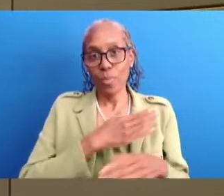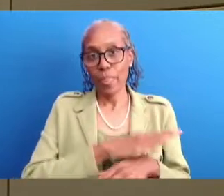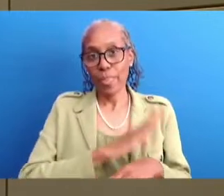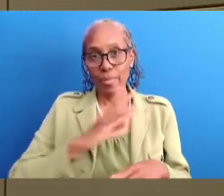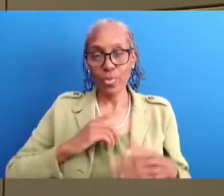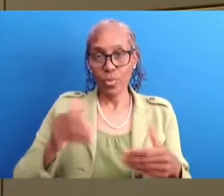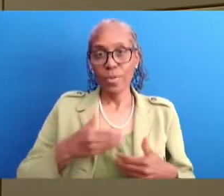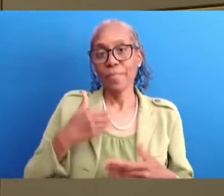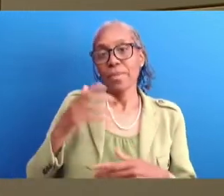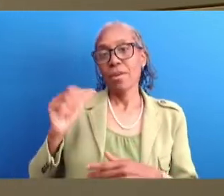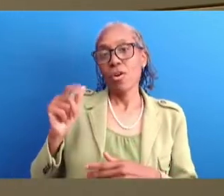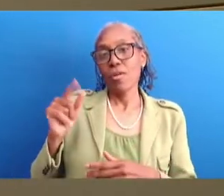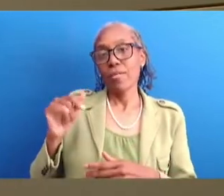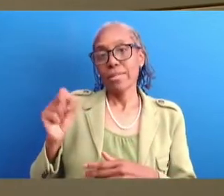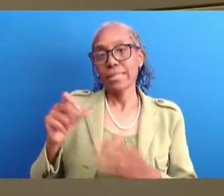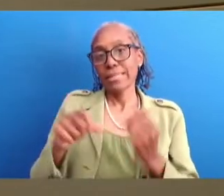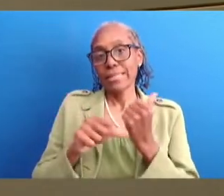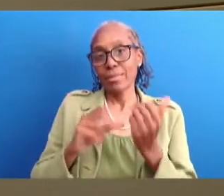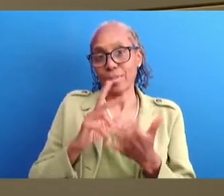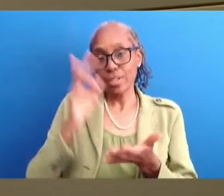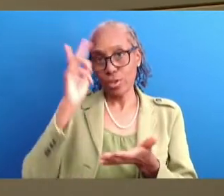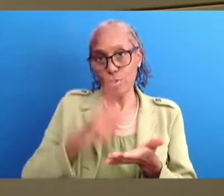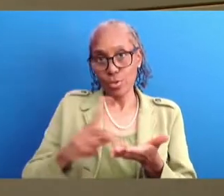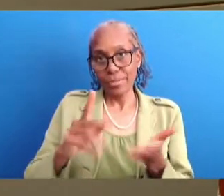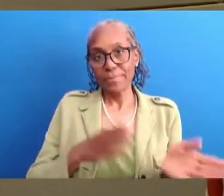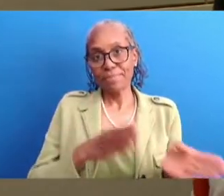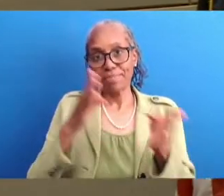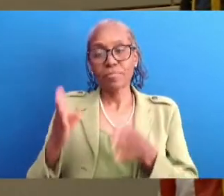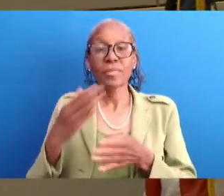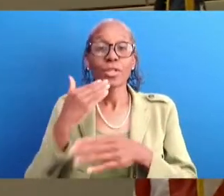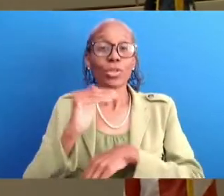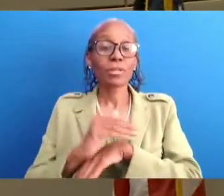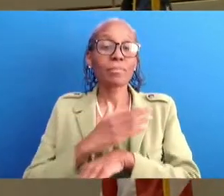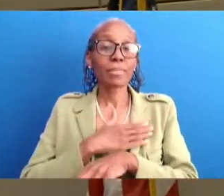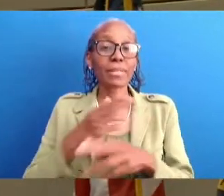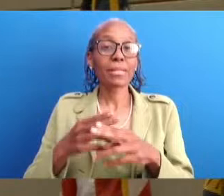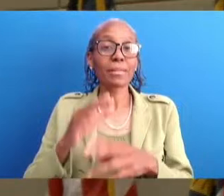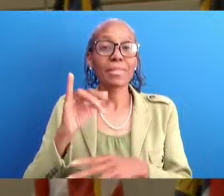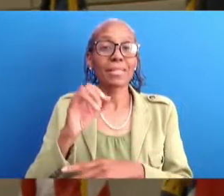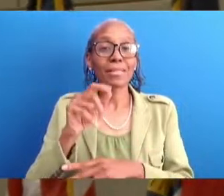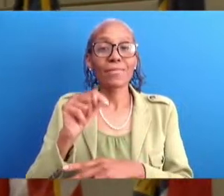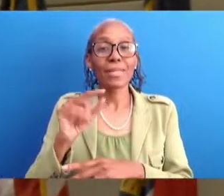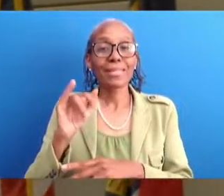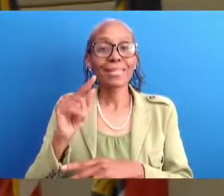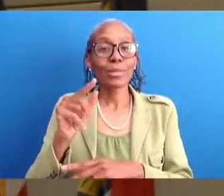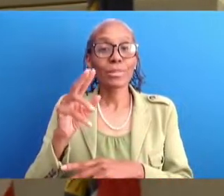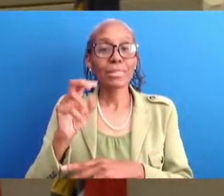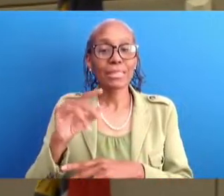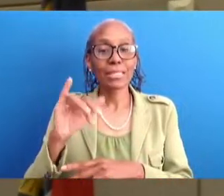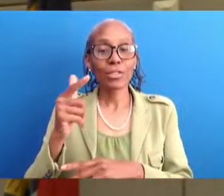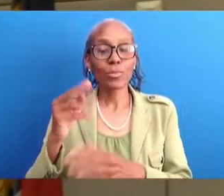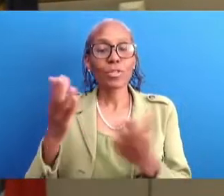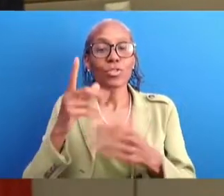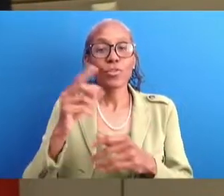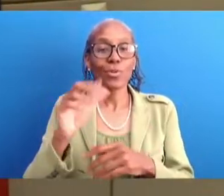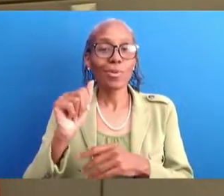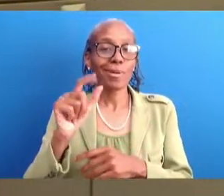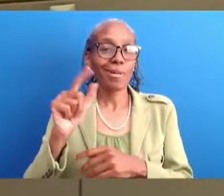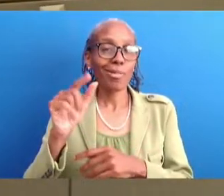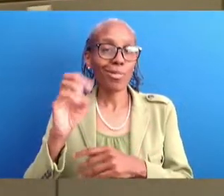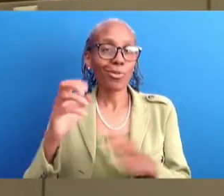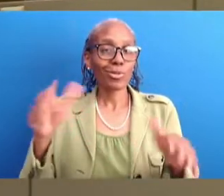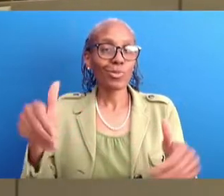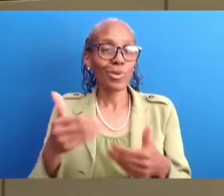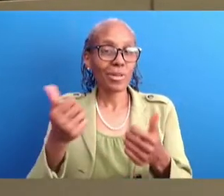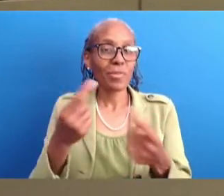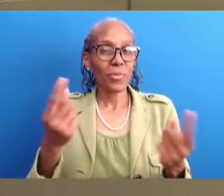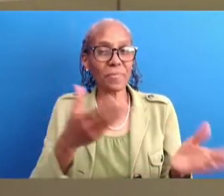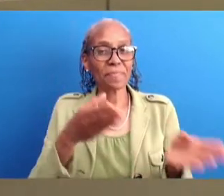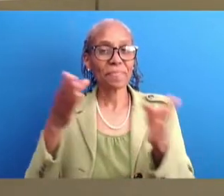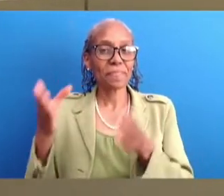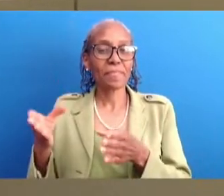KRISTINE SMITH, CLERK TO THE